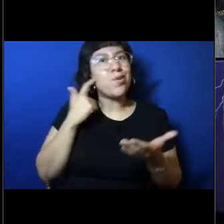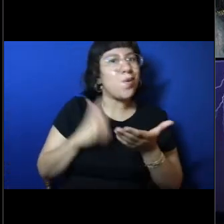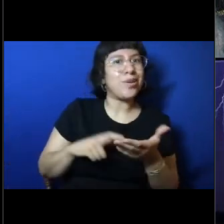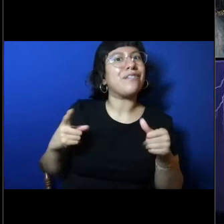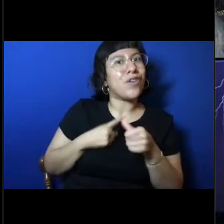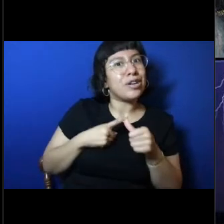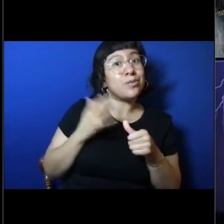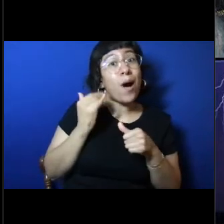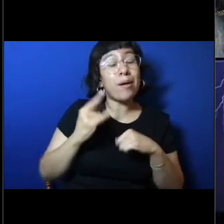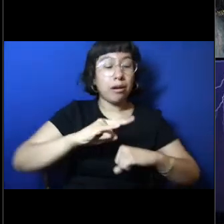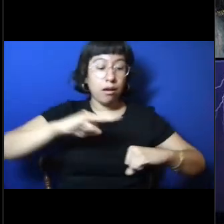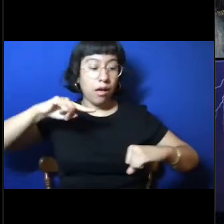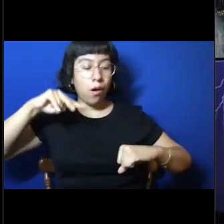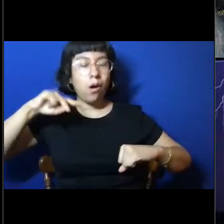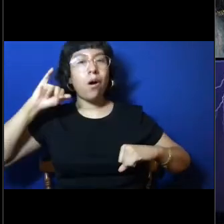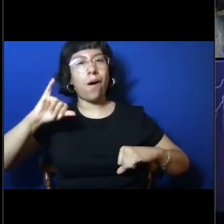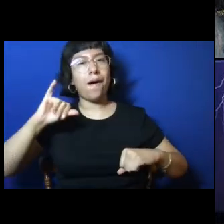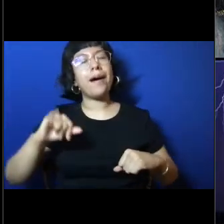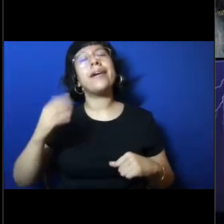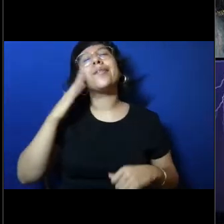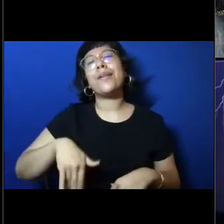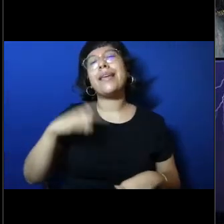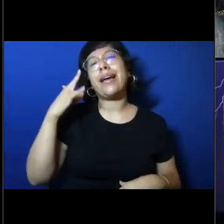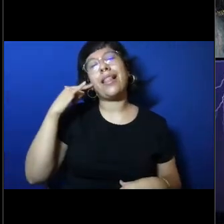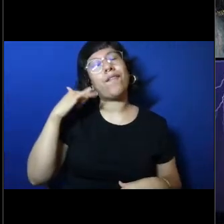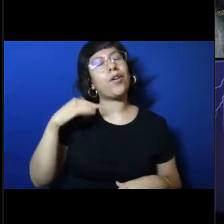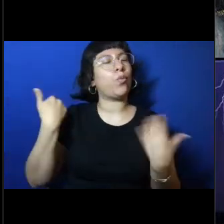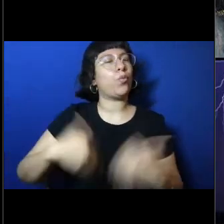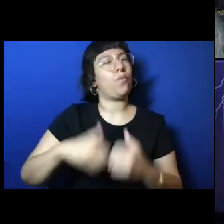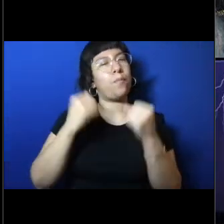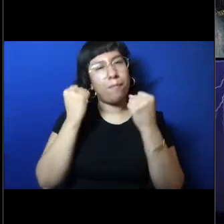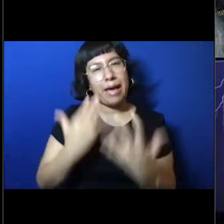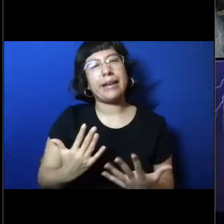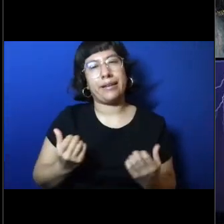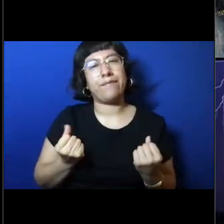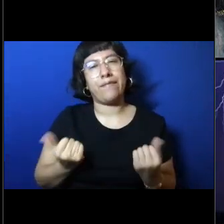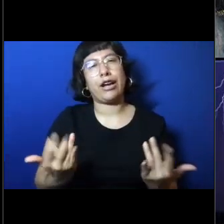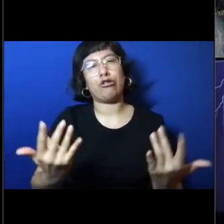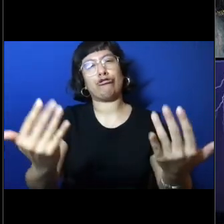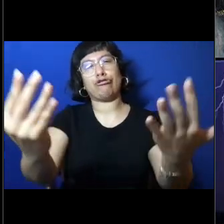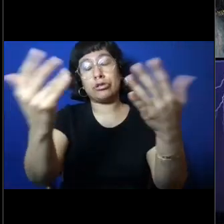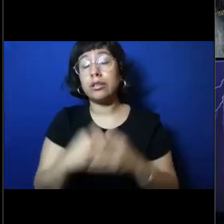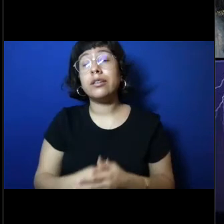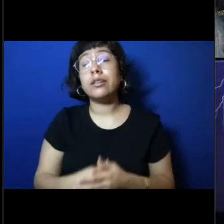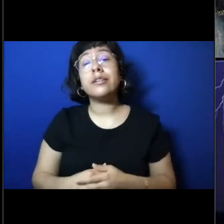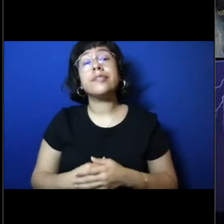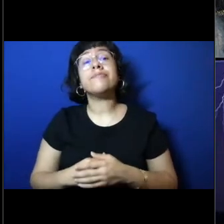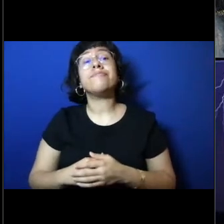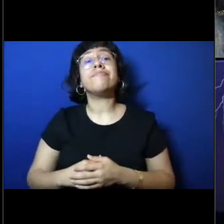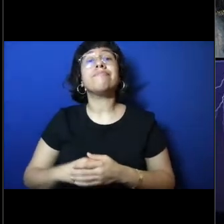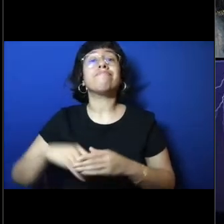Lightning and and other clouds give us a lot of, into pre indications for severe weather like hurricanes and tornadoes.